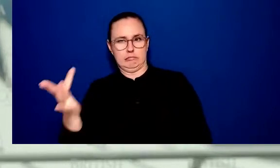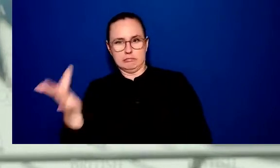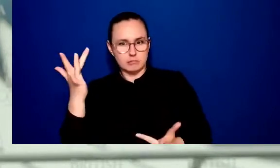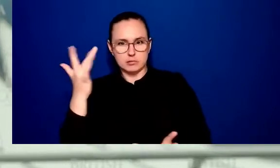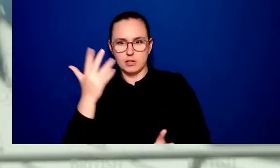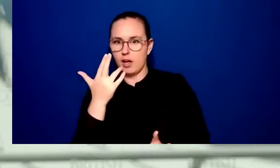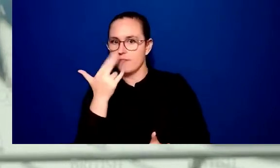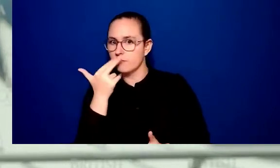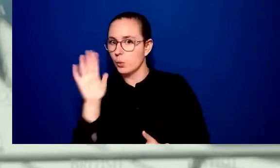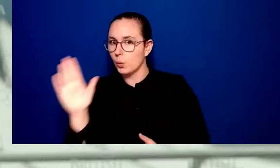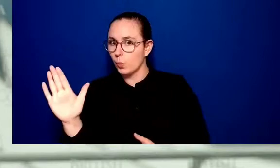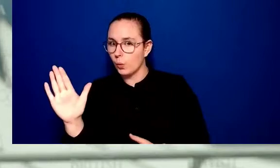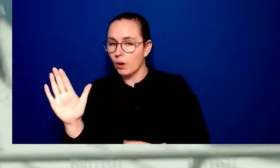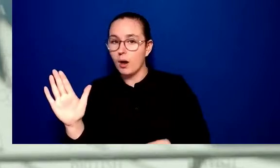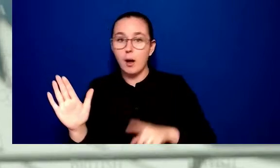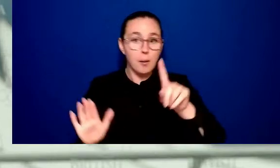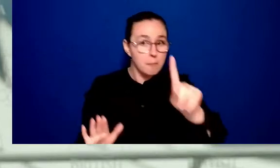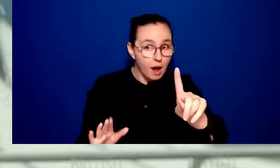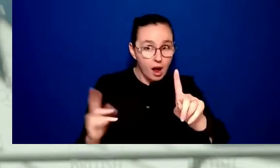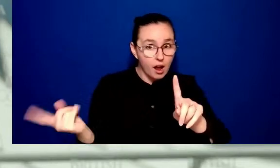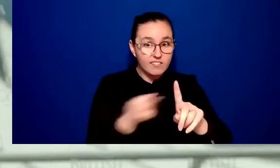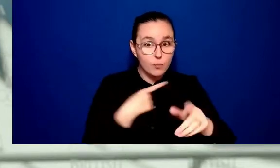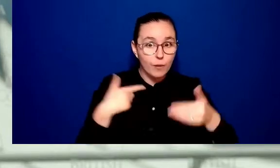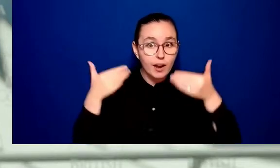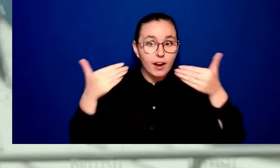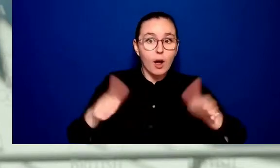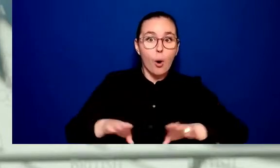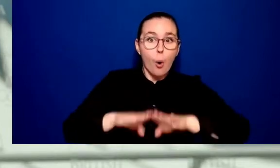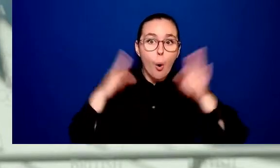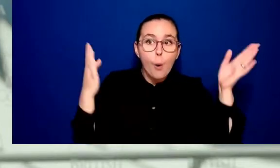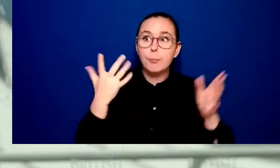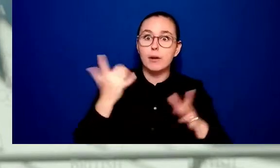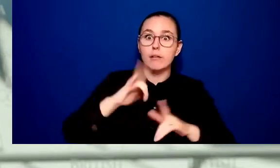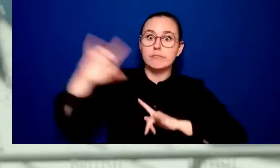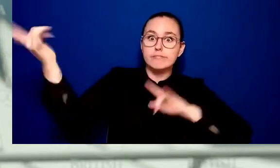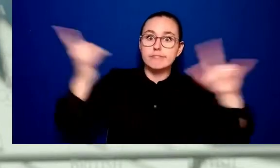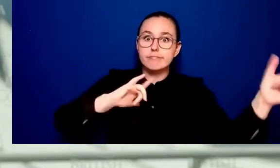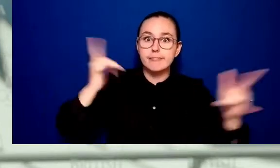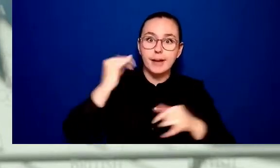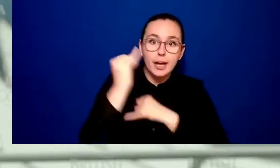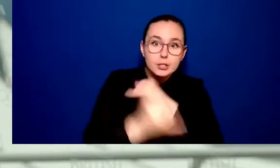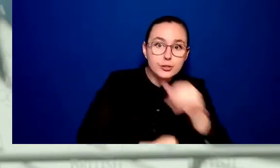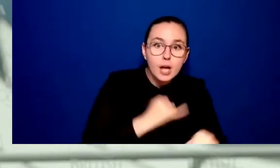within our communities that influenza spreads more easily,